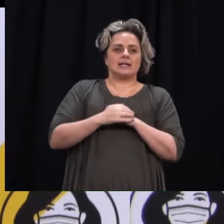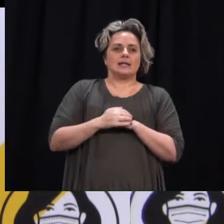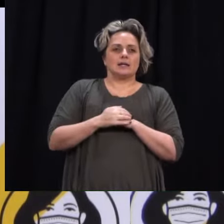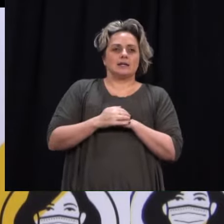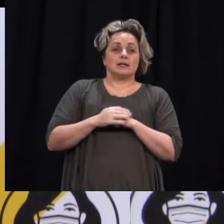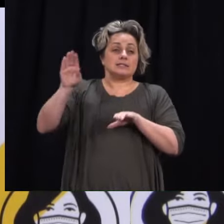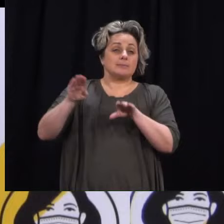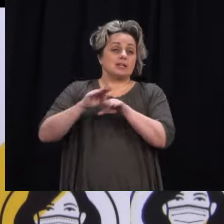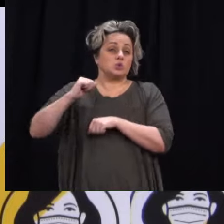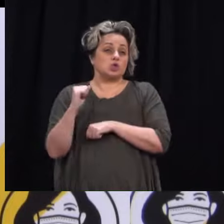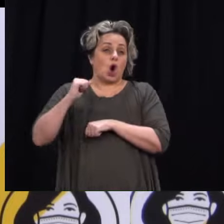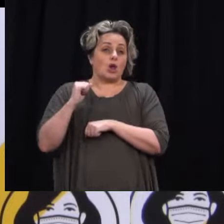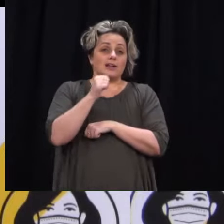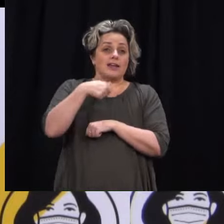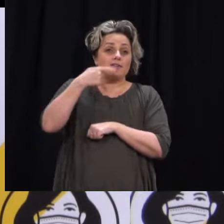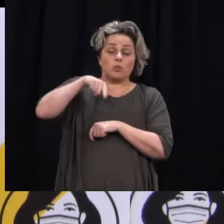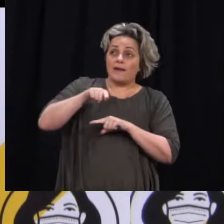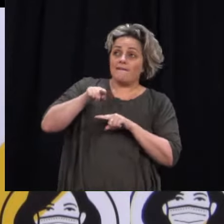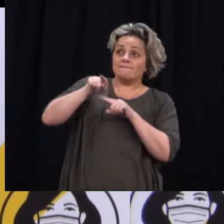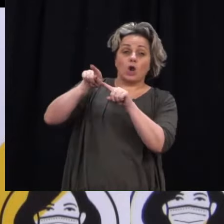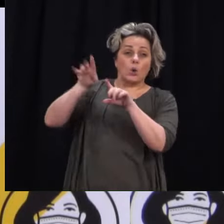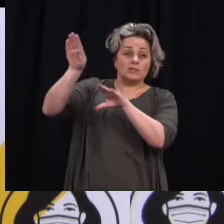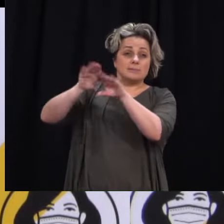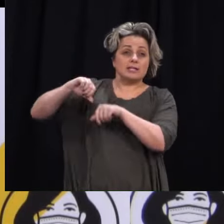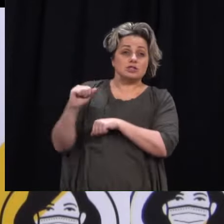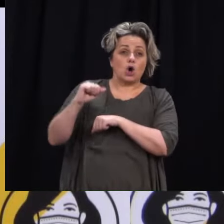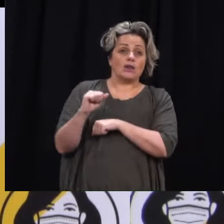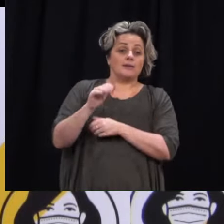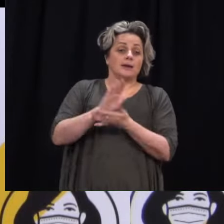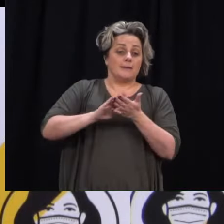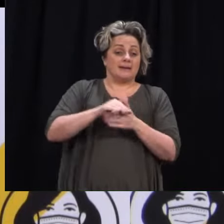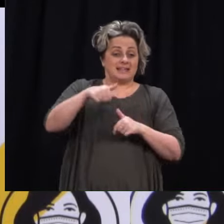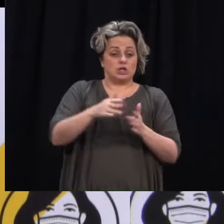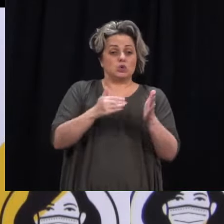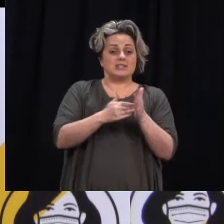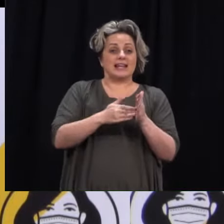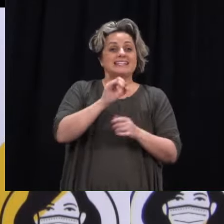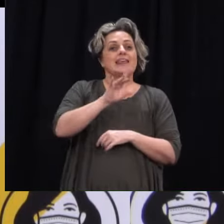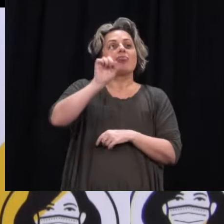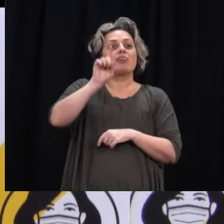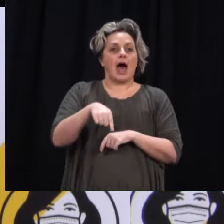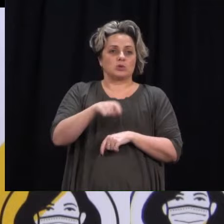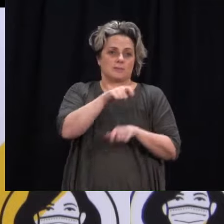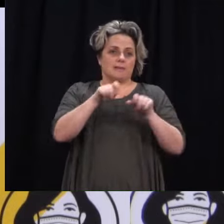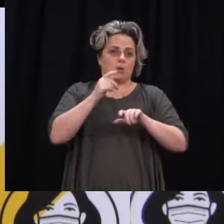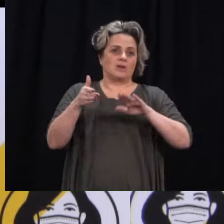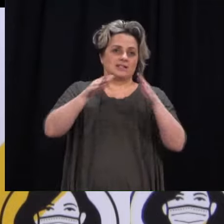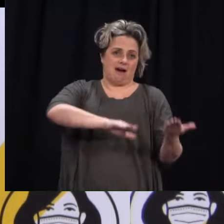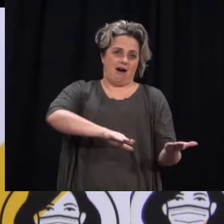the comparison that was made by Professor Skigg a couple of weeks ago is apposite. Scotlan,